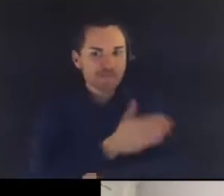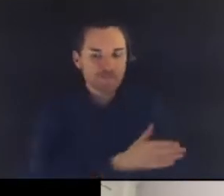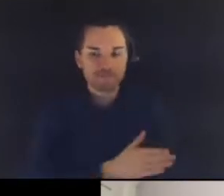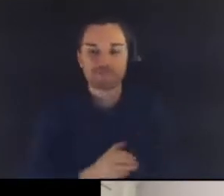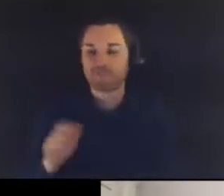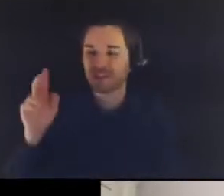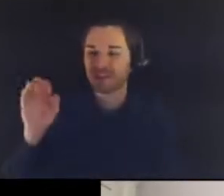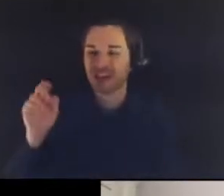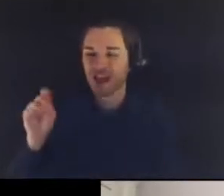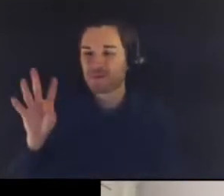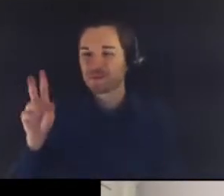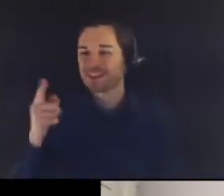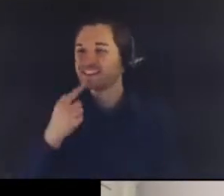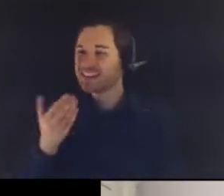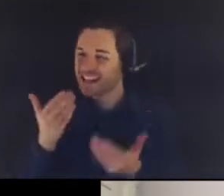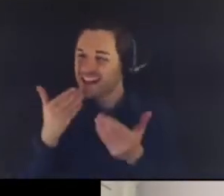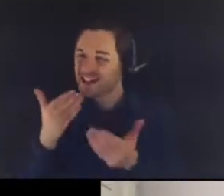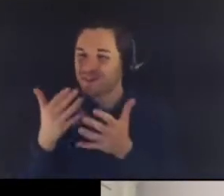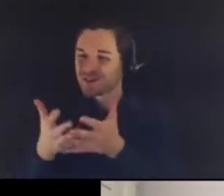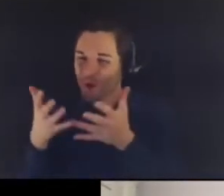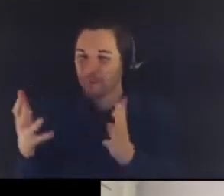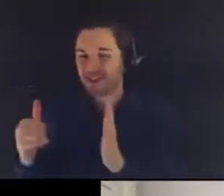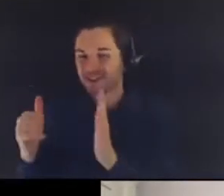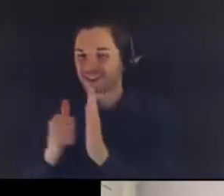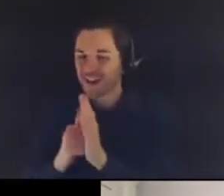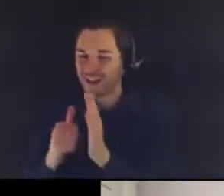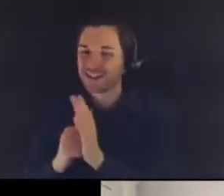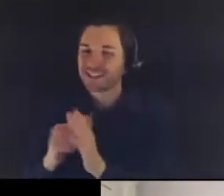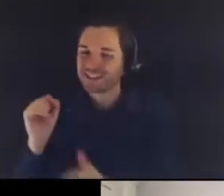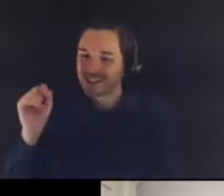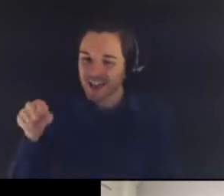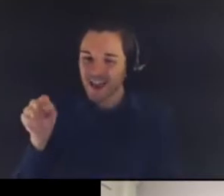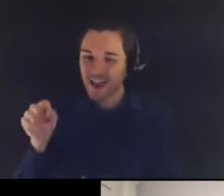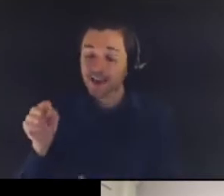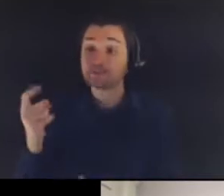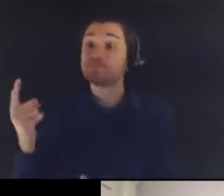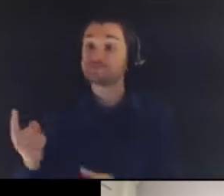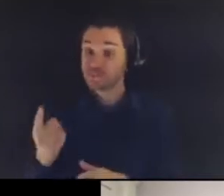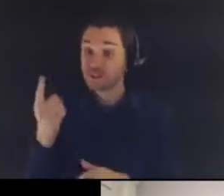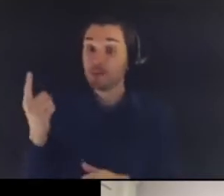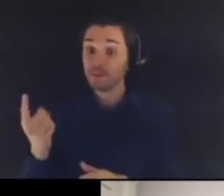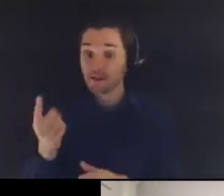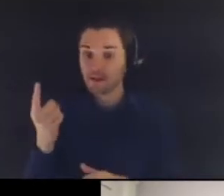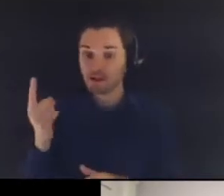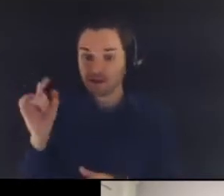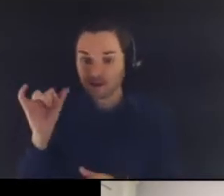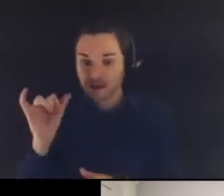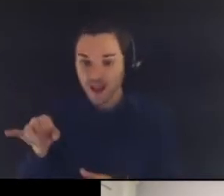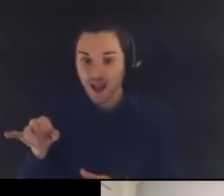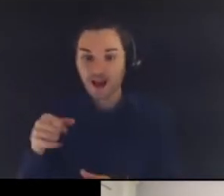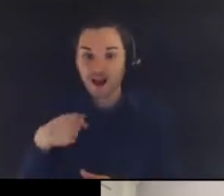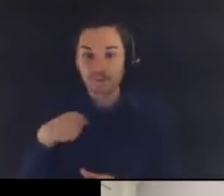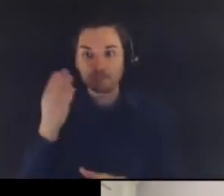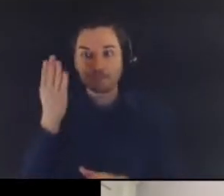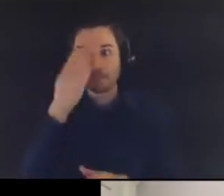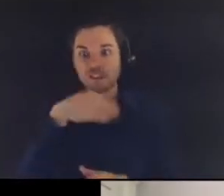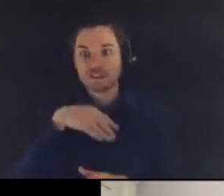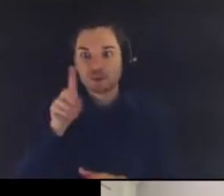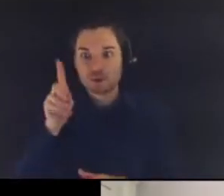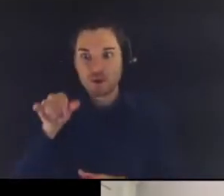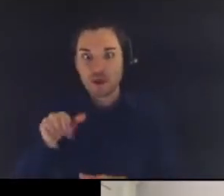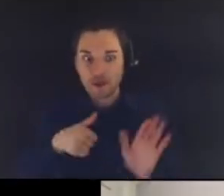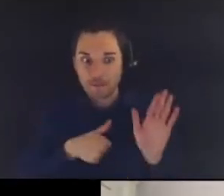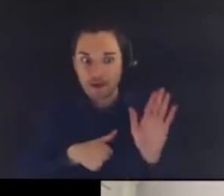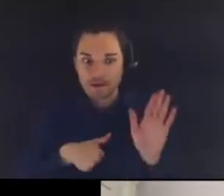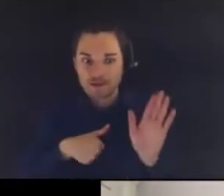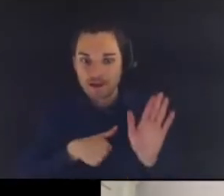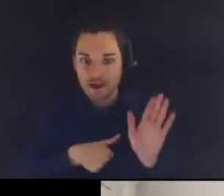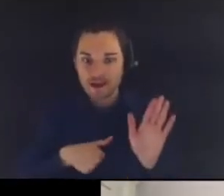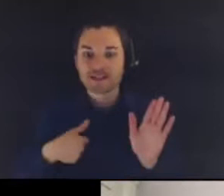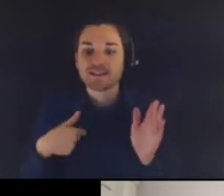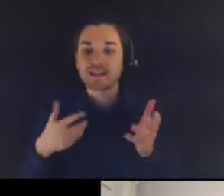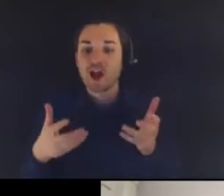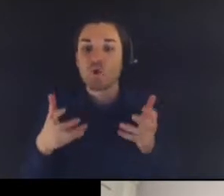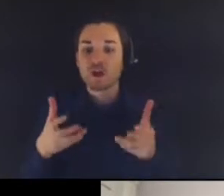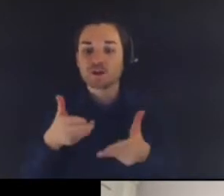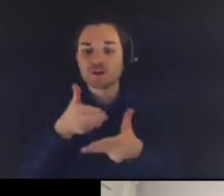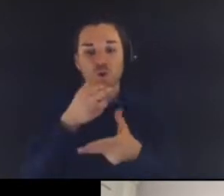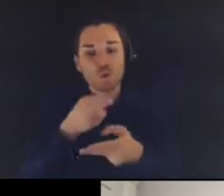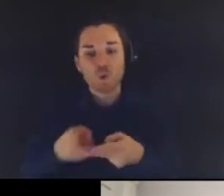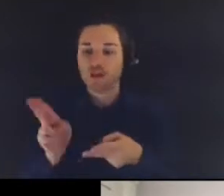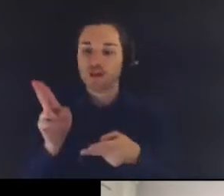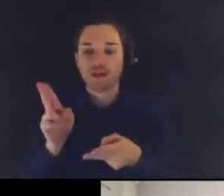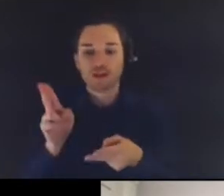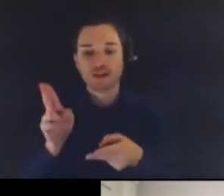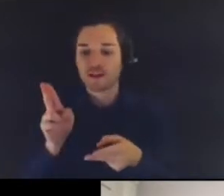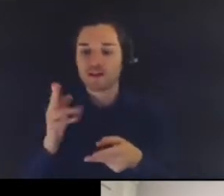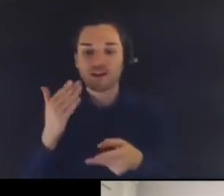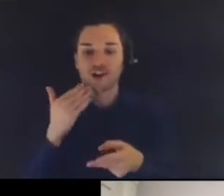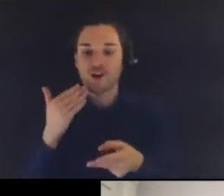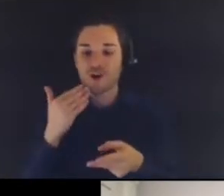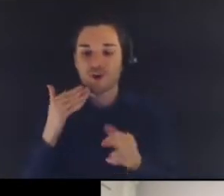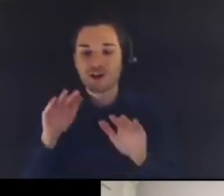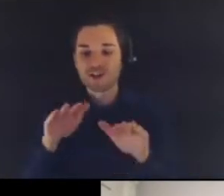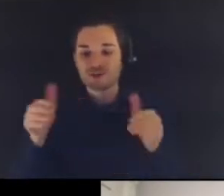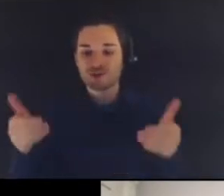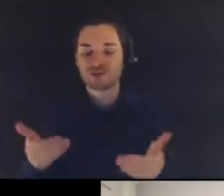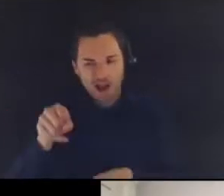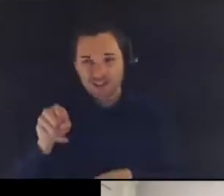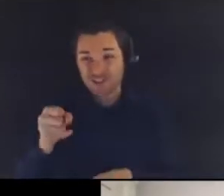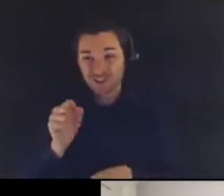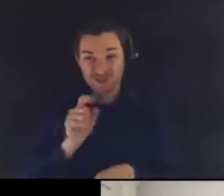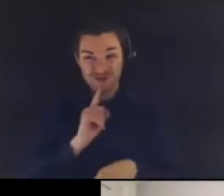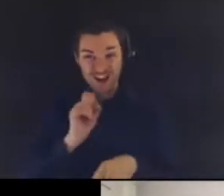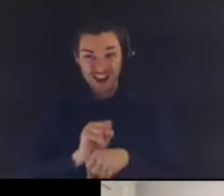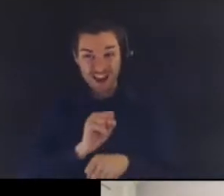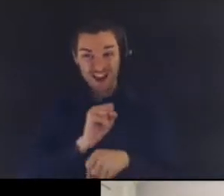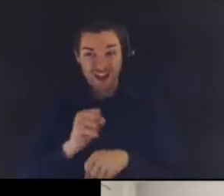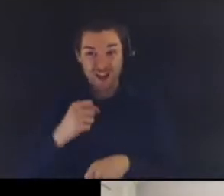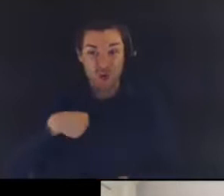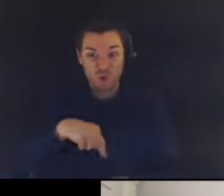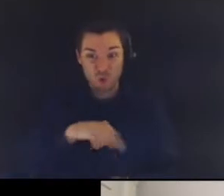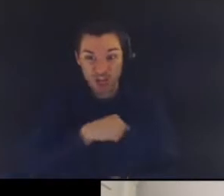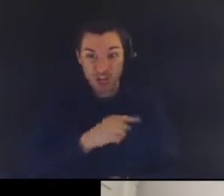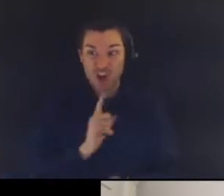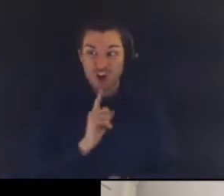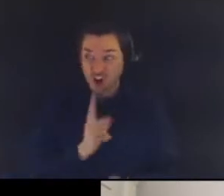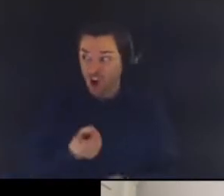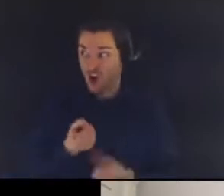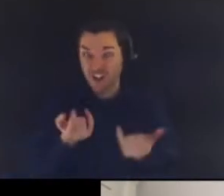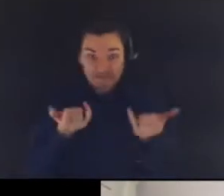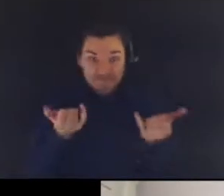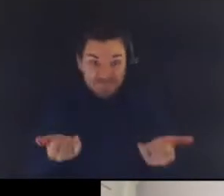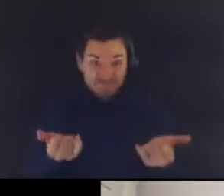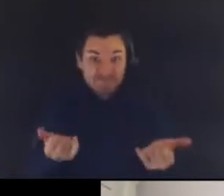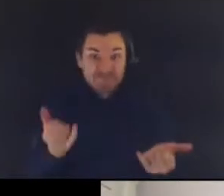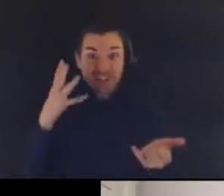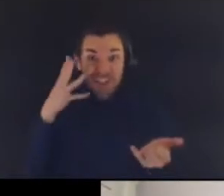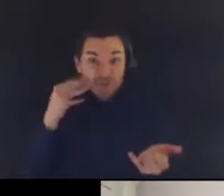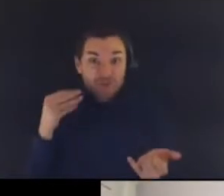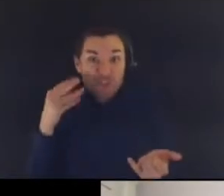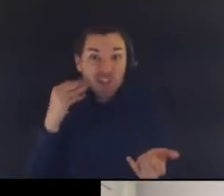The only addition that I can add is, we are experiencing what it takes to have a disability